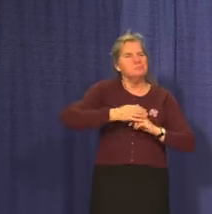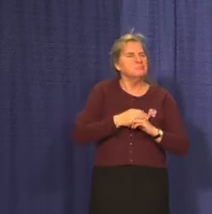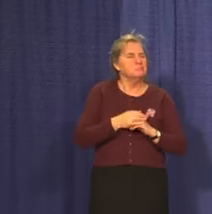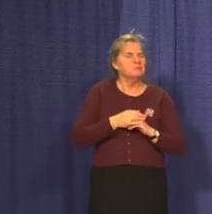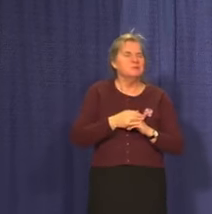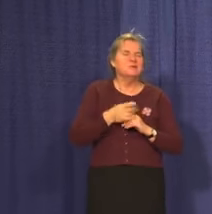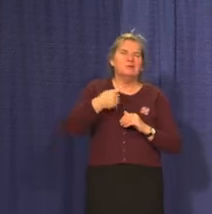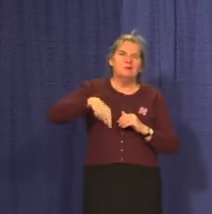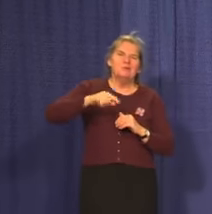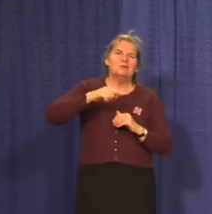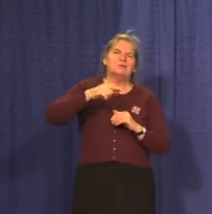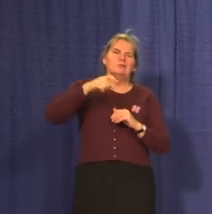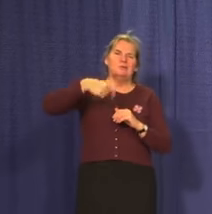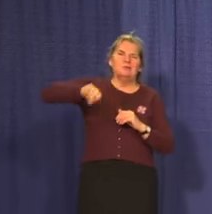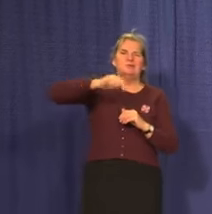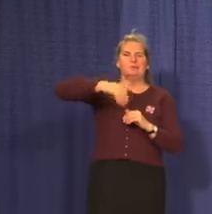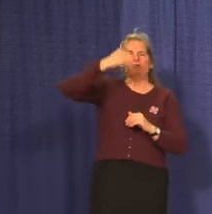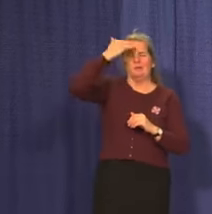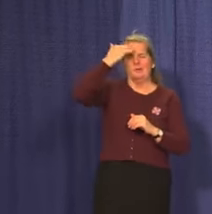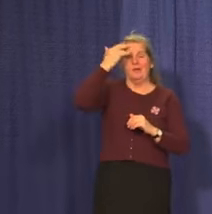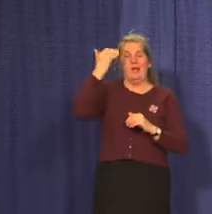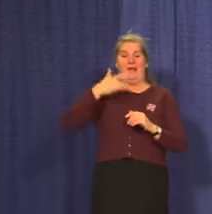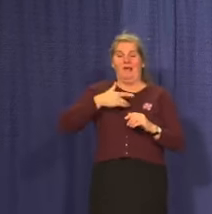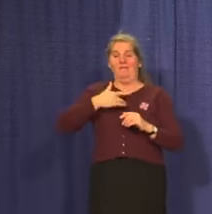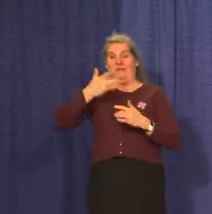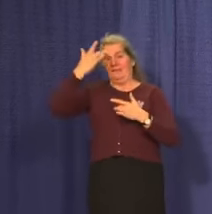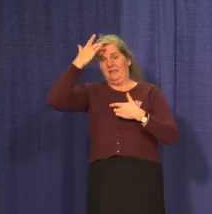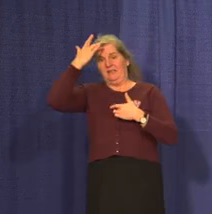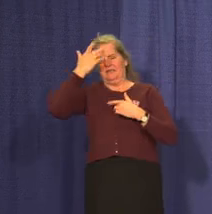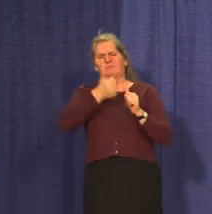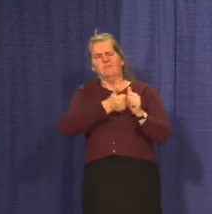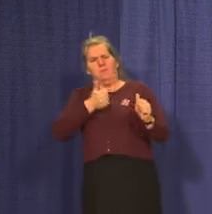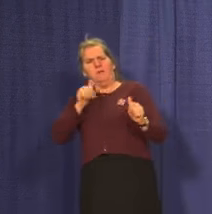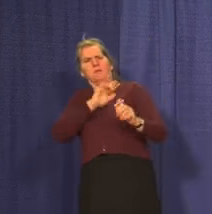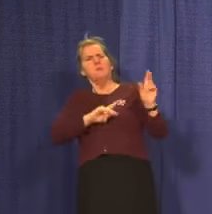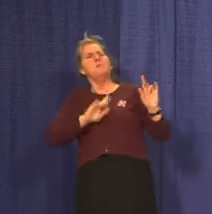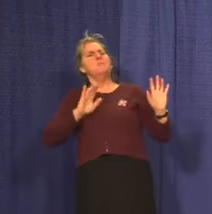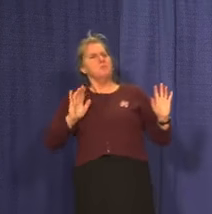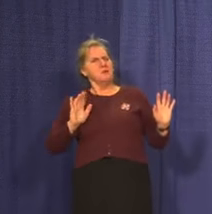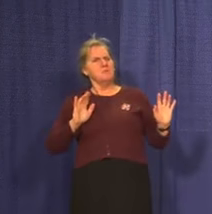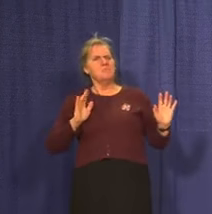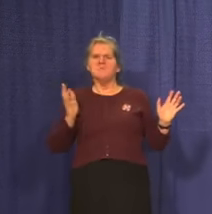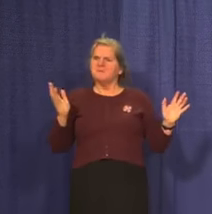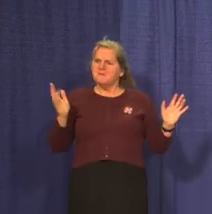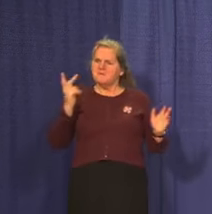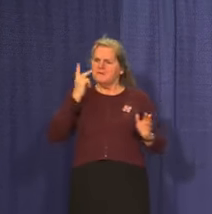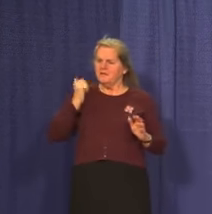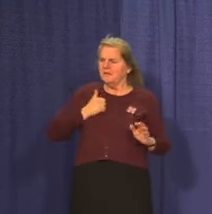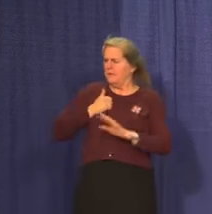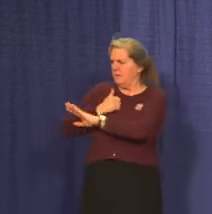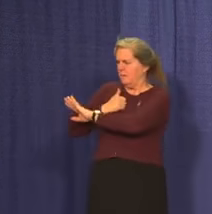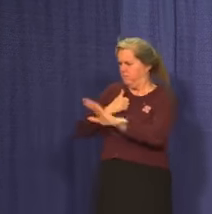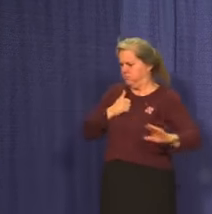SICK. AS WE SEE THE REST OF CANADA CONTINUES IN ITS CLIMB IN CASES,